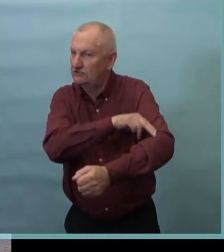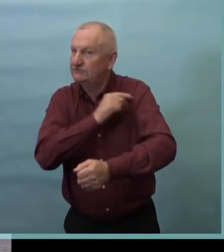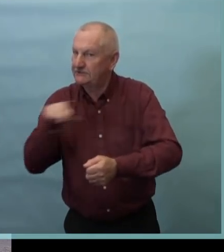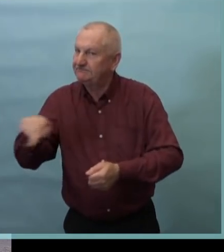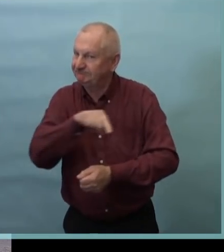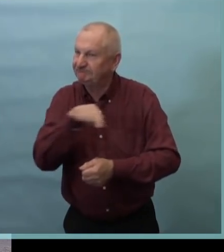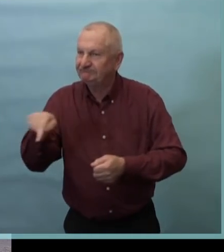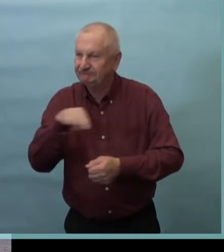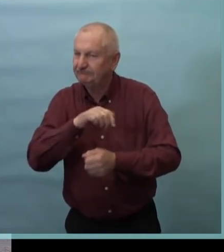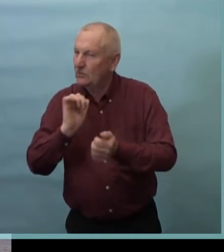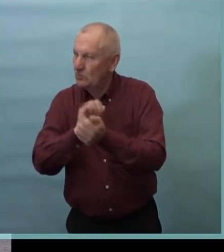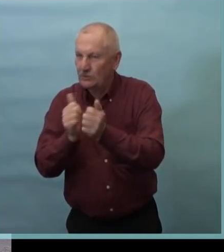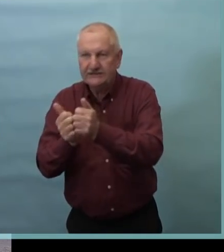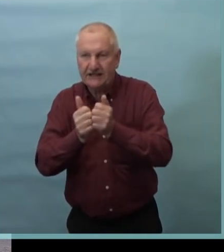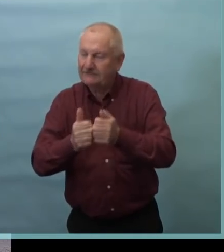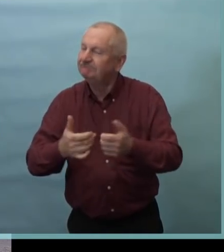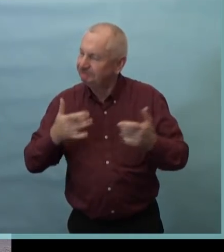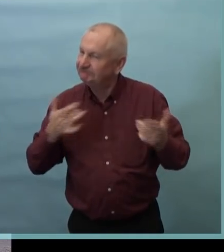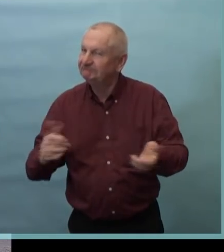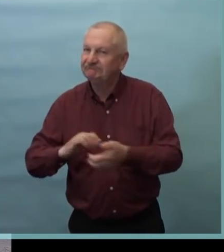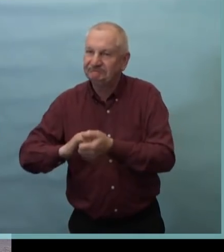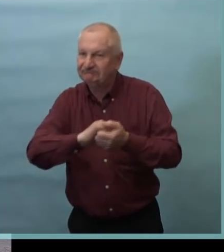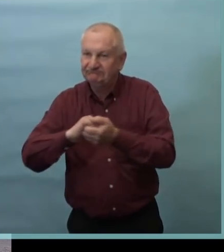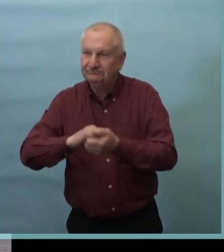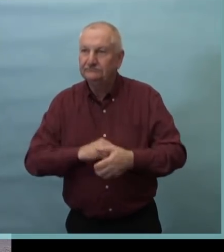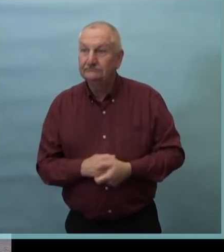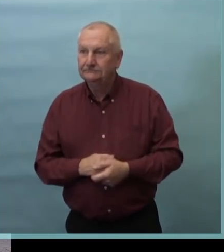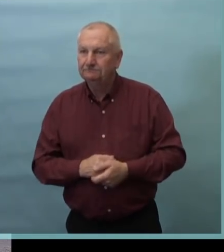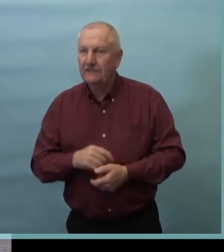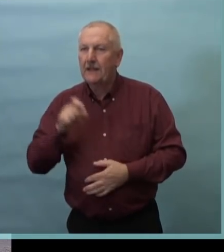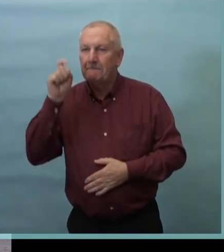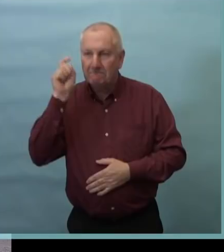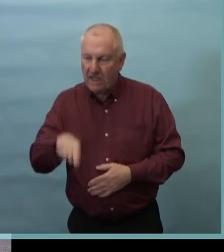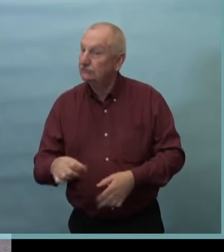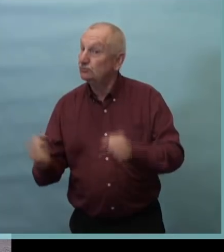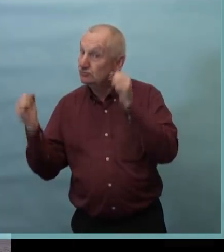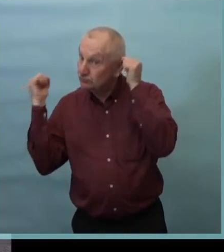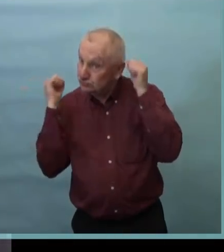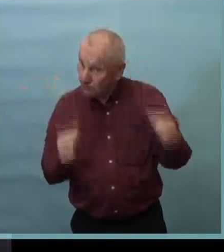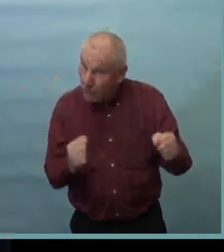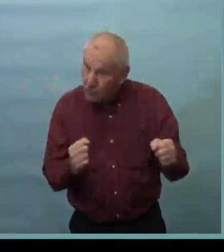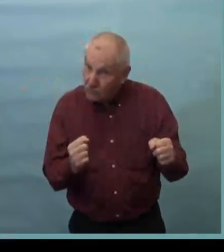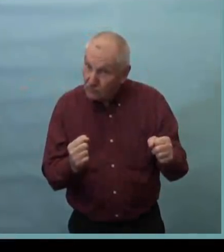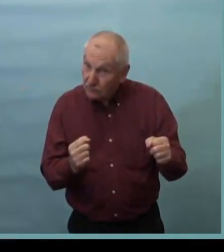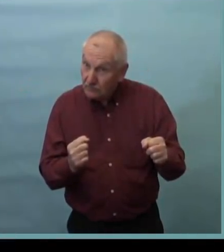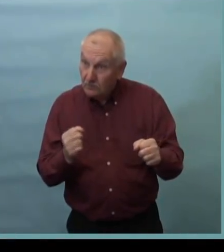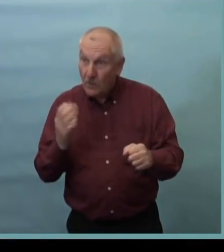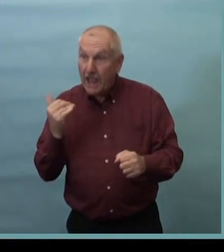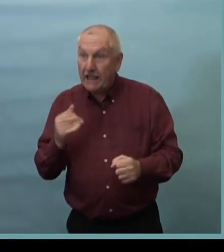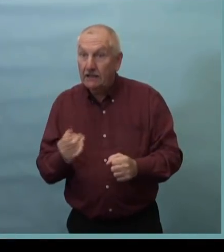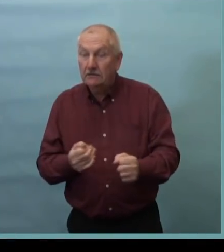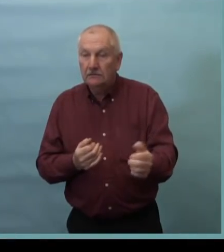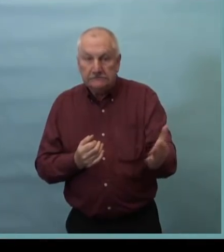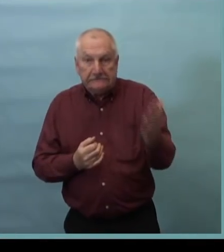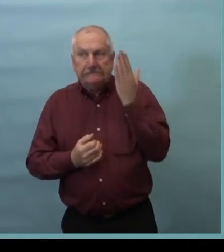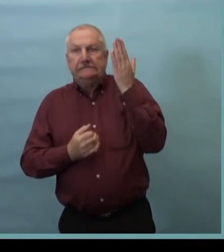face a challenge as intimidating as covet 19's and take it head-on and we